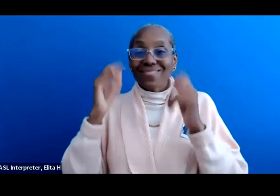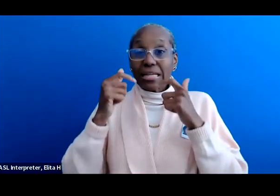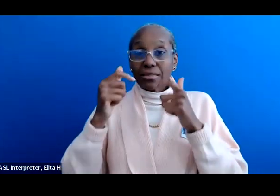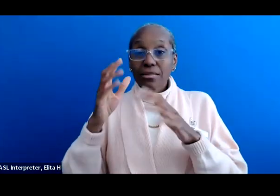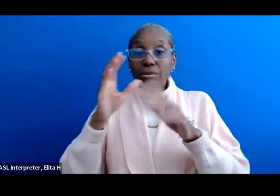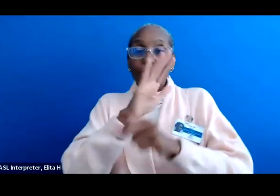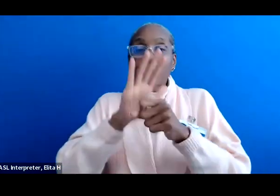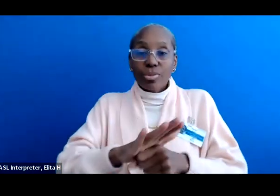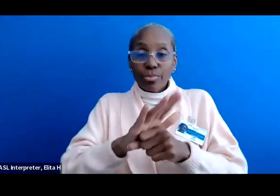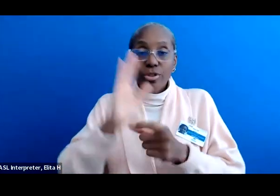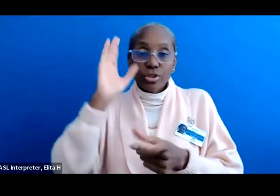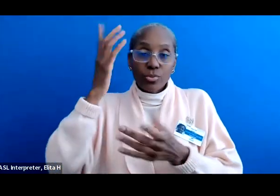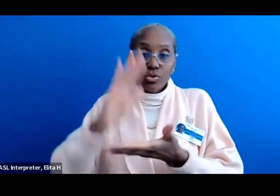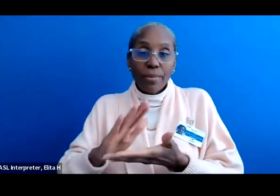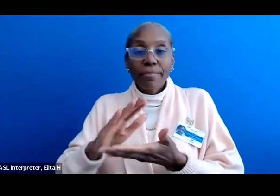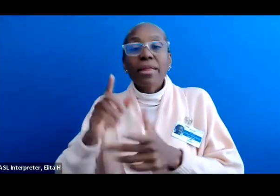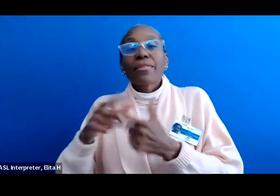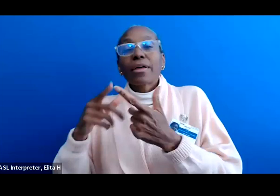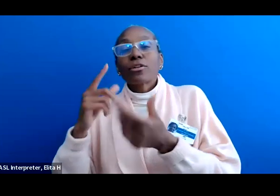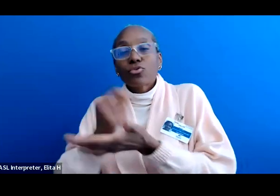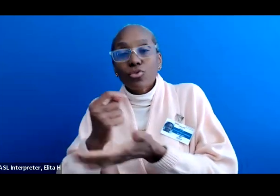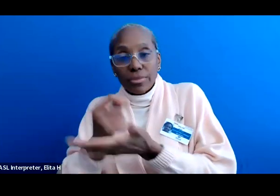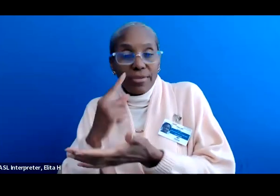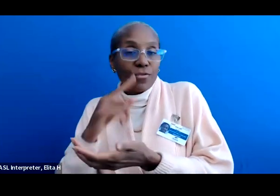drop and that's treatment for AD, is getting that blood pressure to drop.